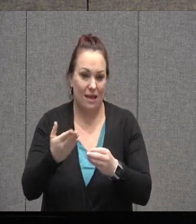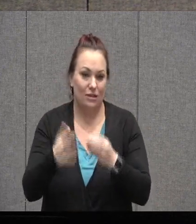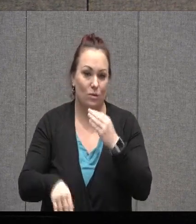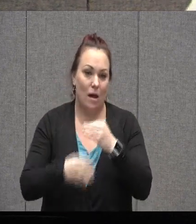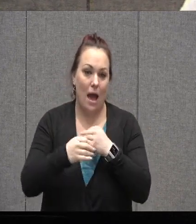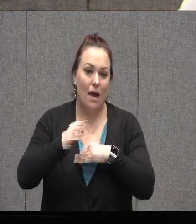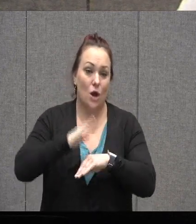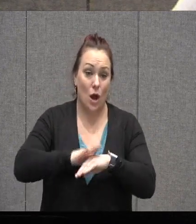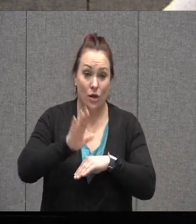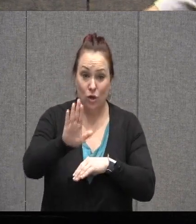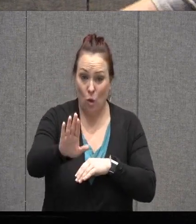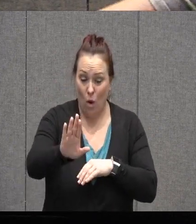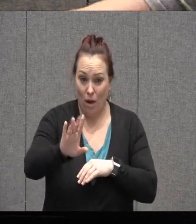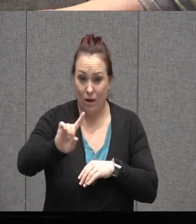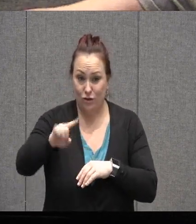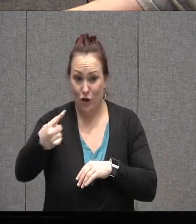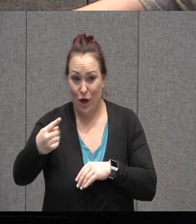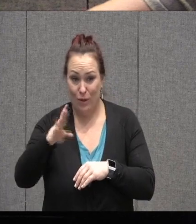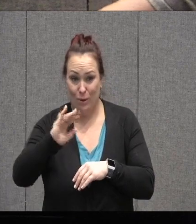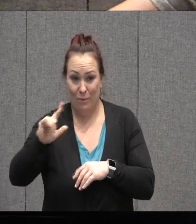I created one that I want to share with you.